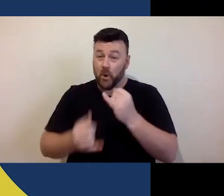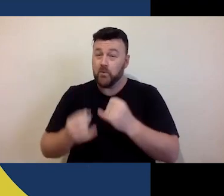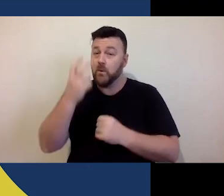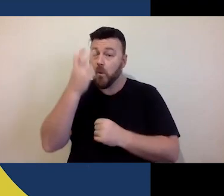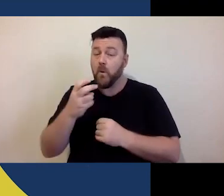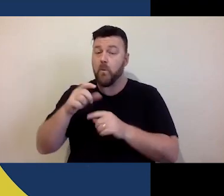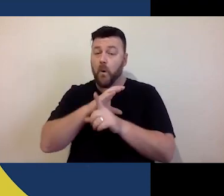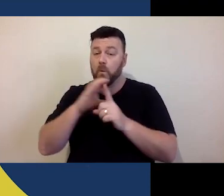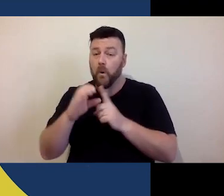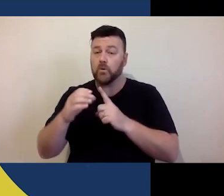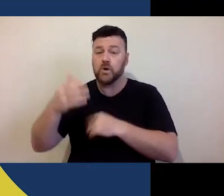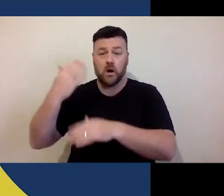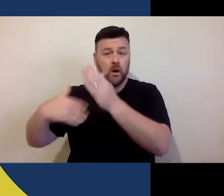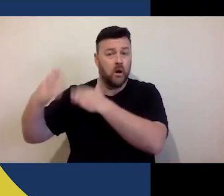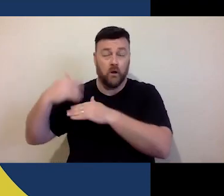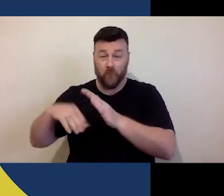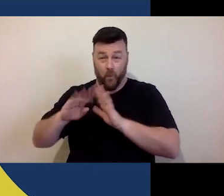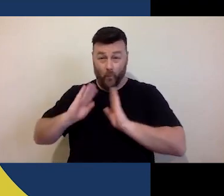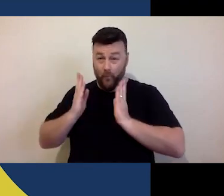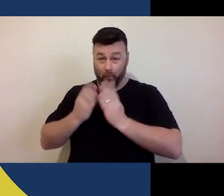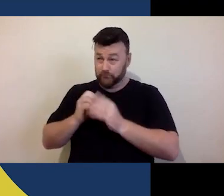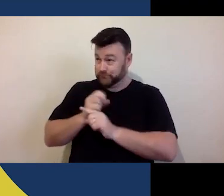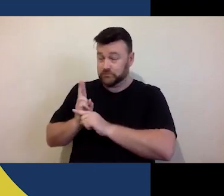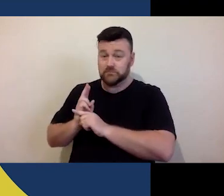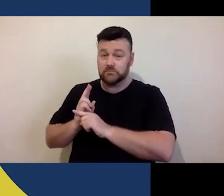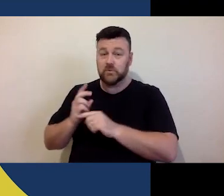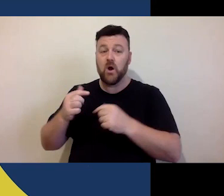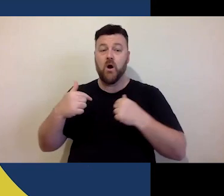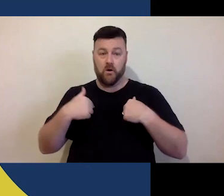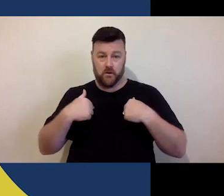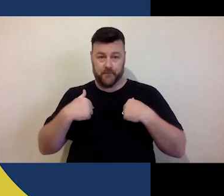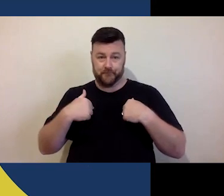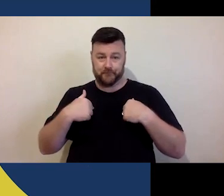world, indeed, the known universe, I am a result of the